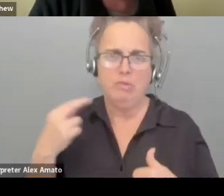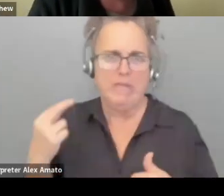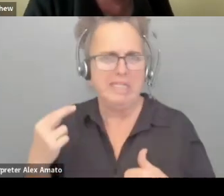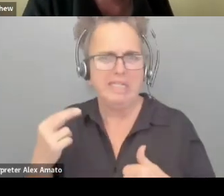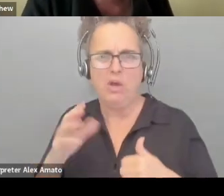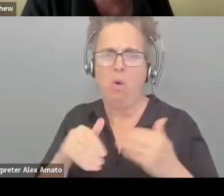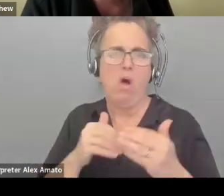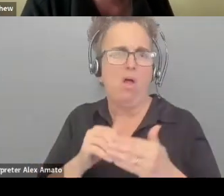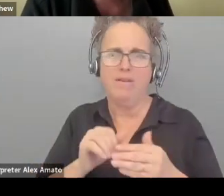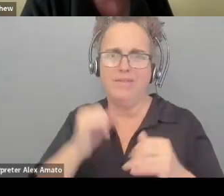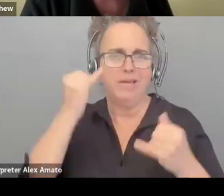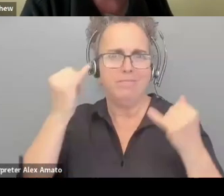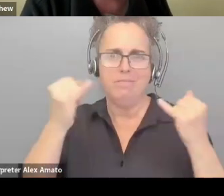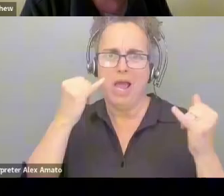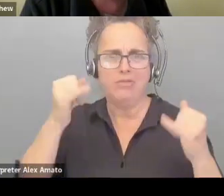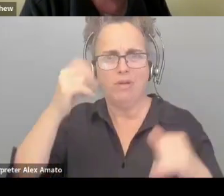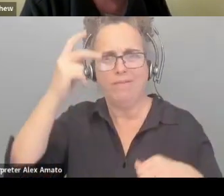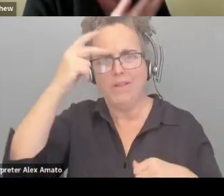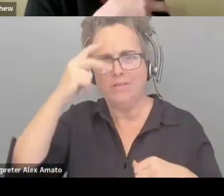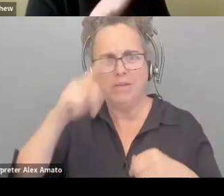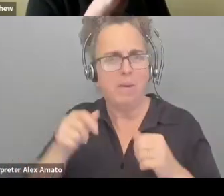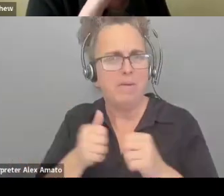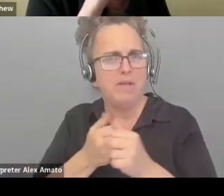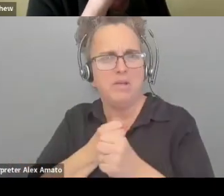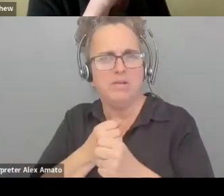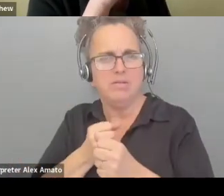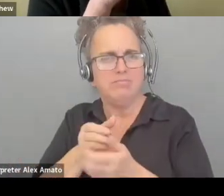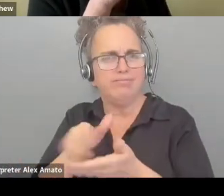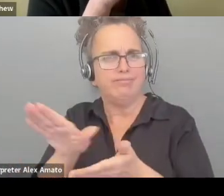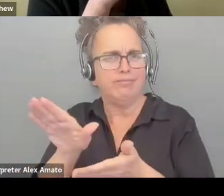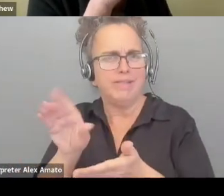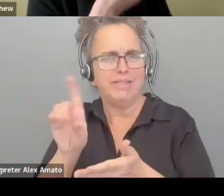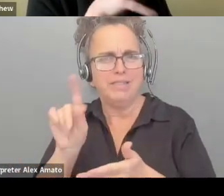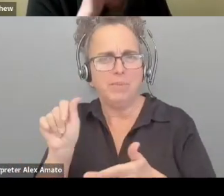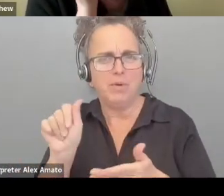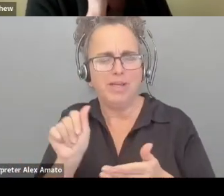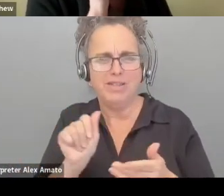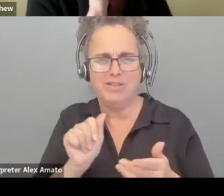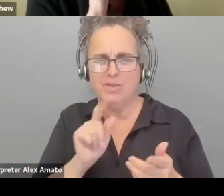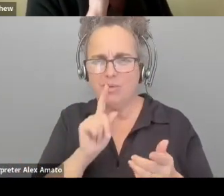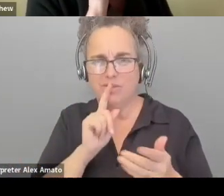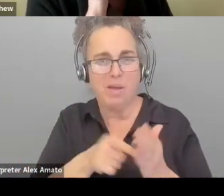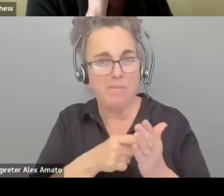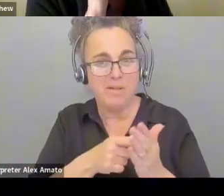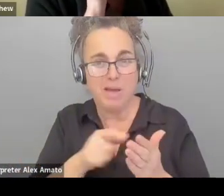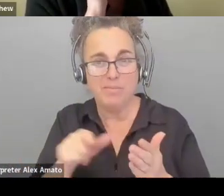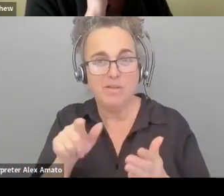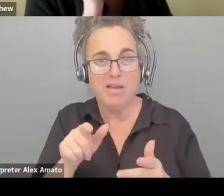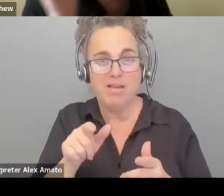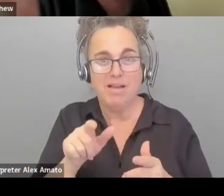might imagine around disability and even like it's scraping from some of these programs are scraping from medical journals,